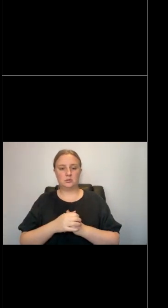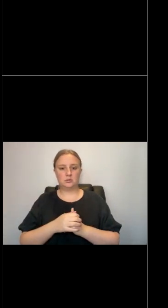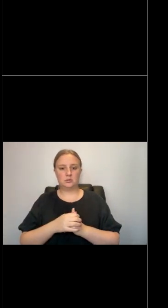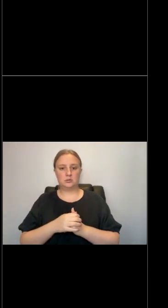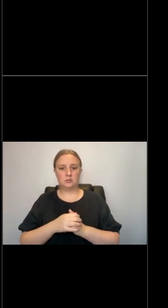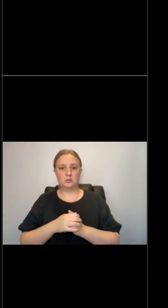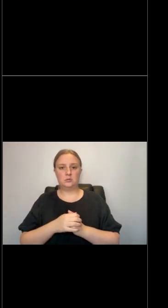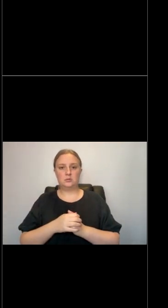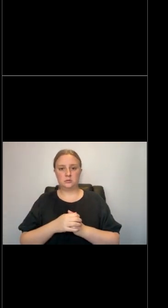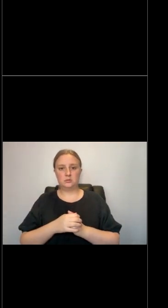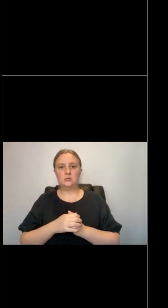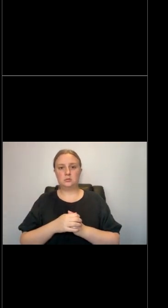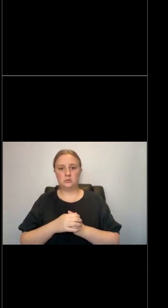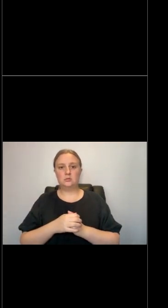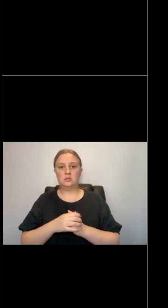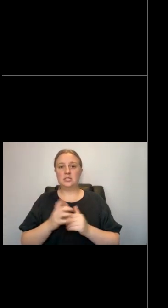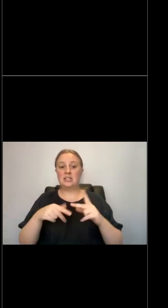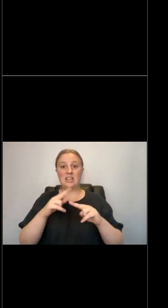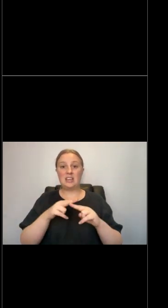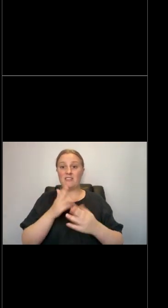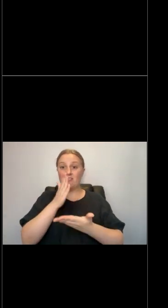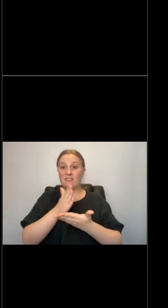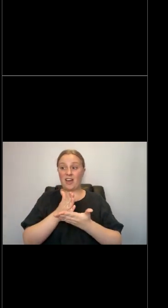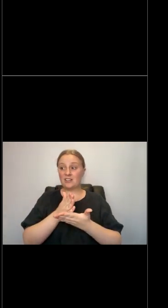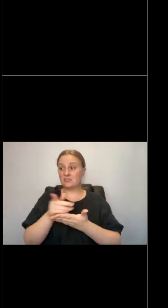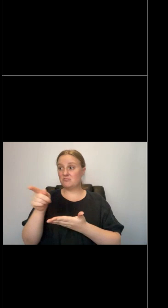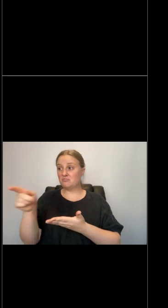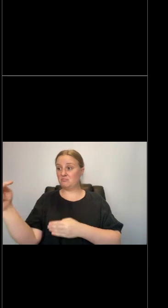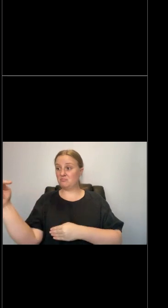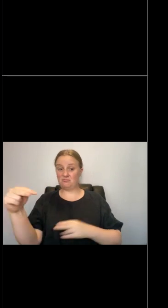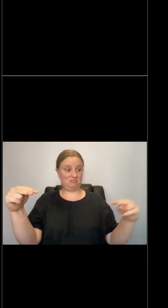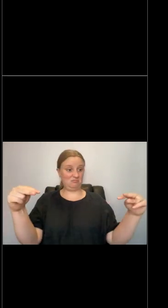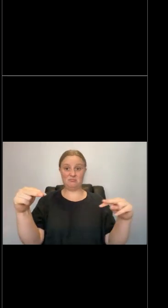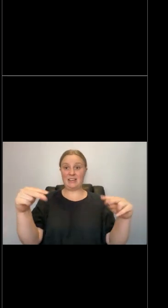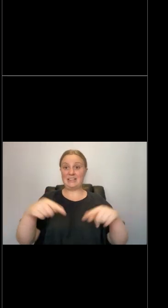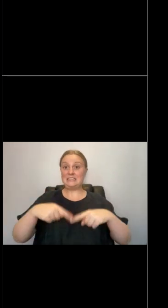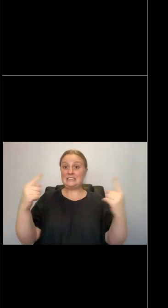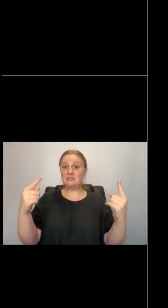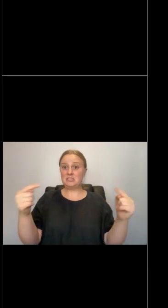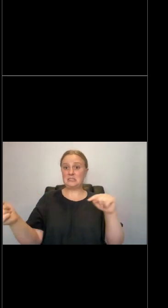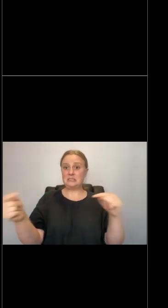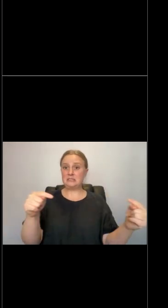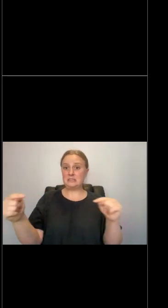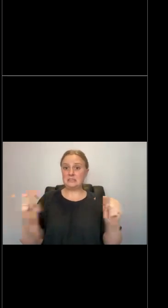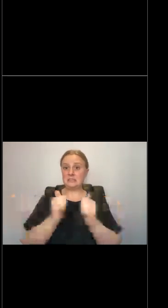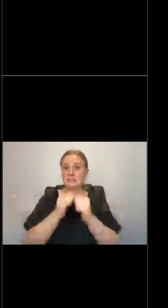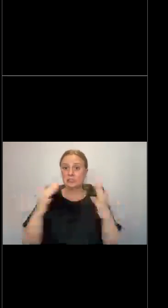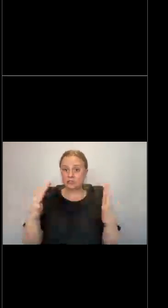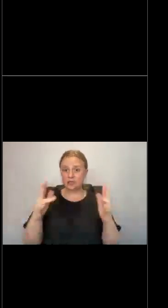when parties disagree about the issues in dispute. And generally it requires oral evidence to be given